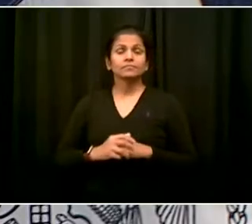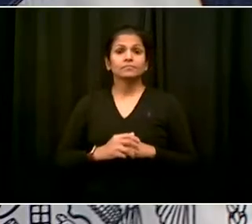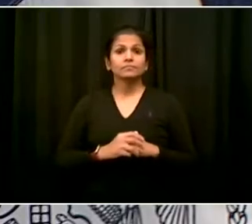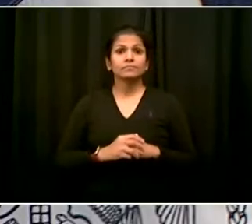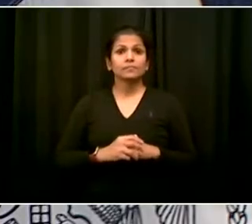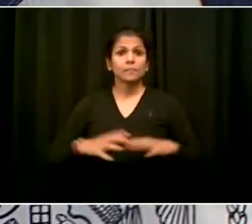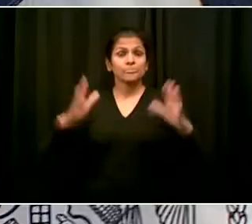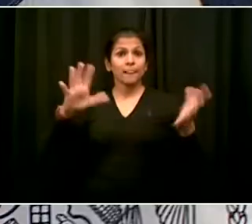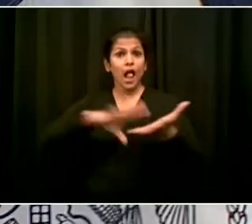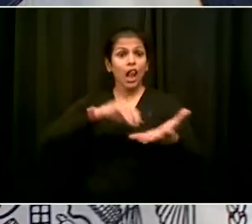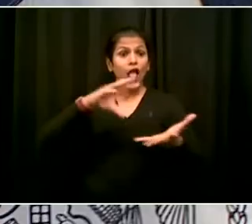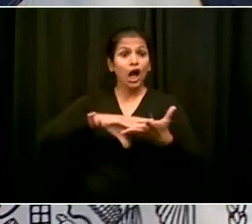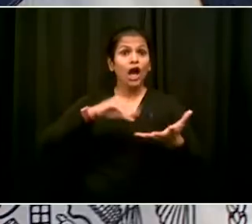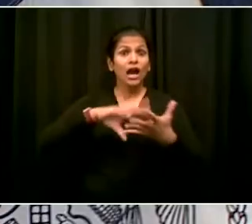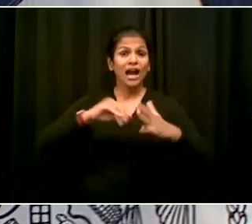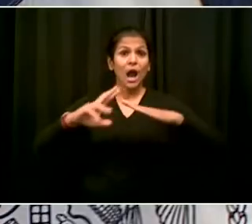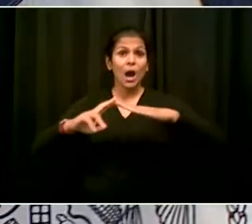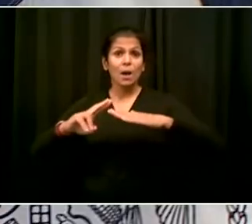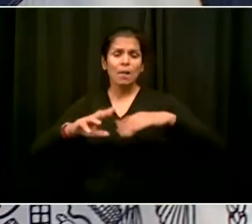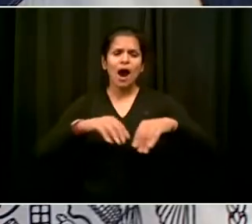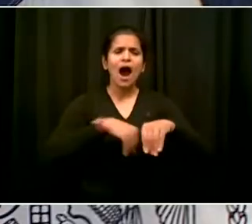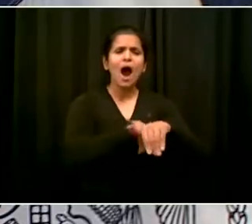SOMETHING I'VE TALLKED A LOT ABOUT.